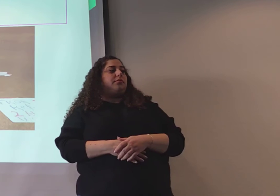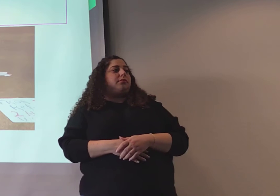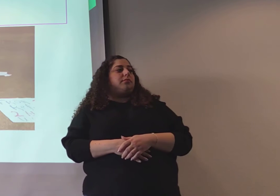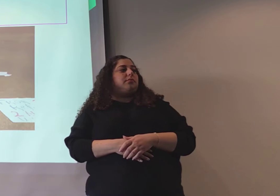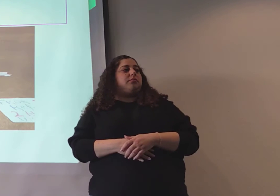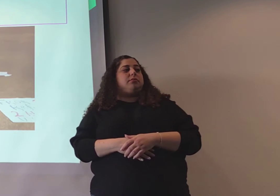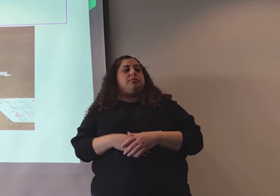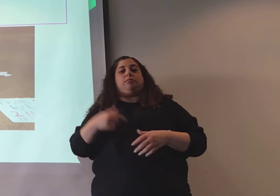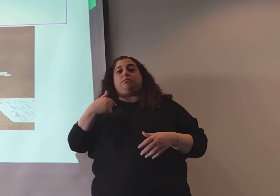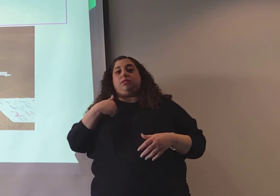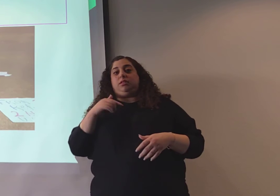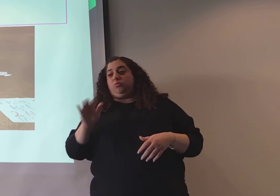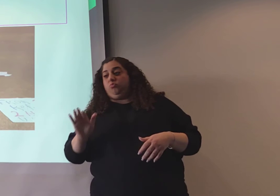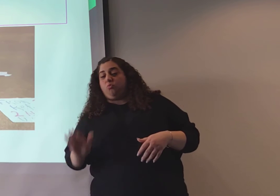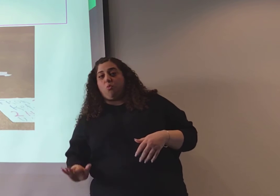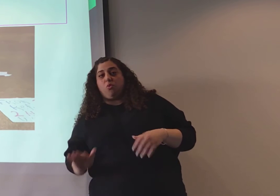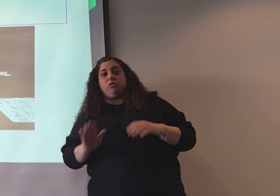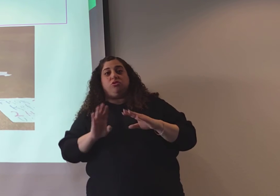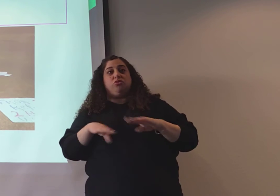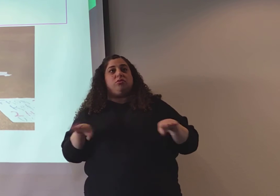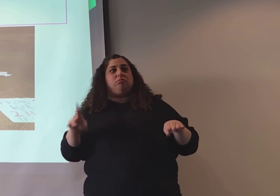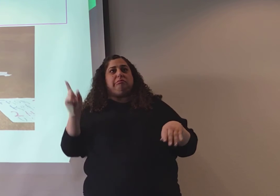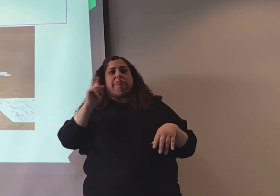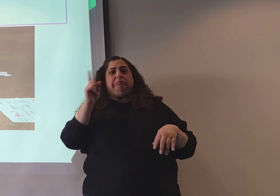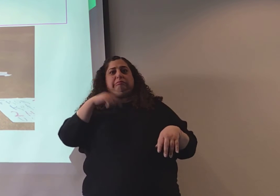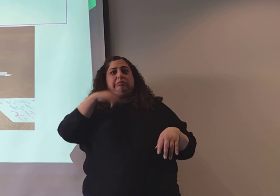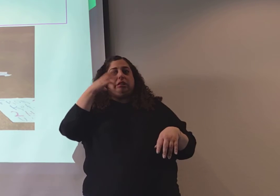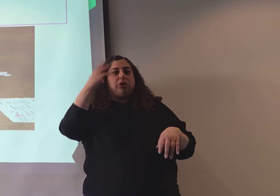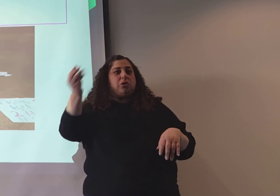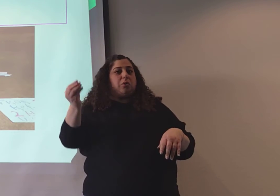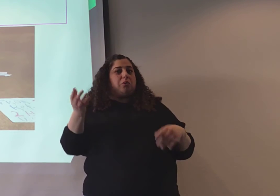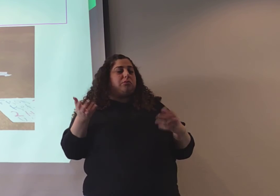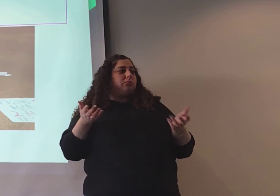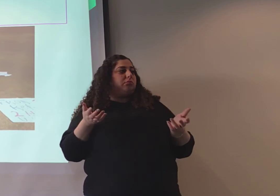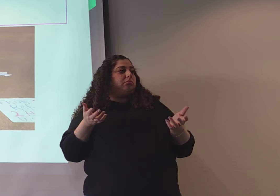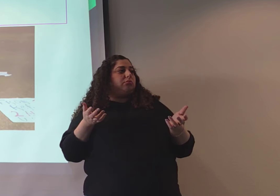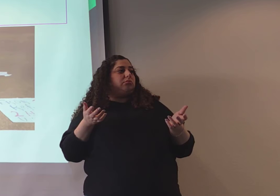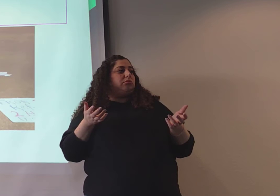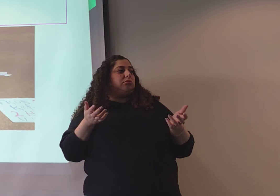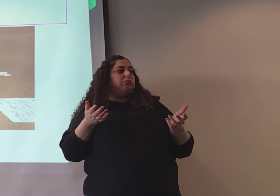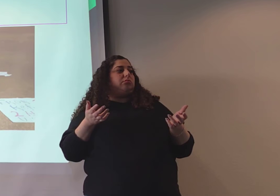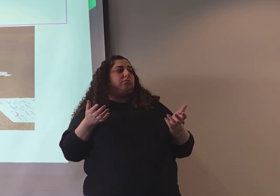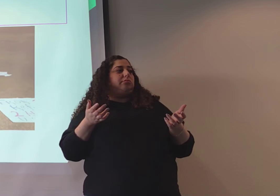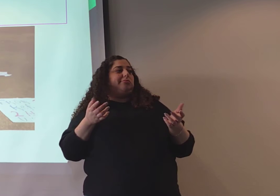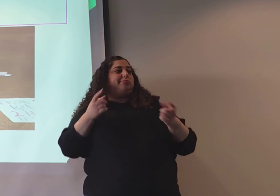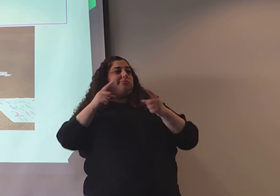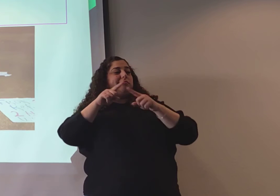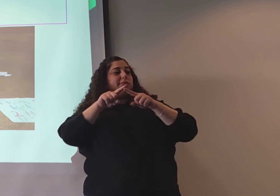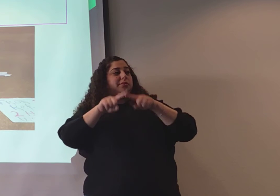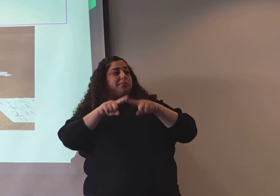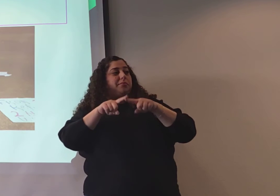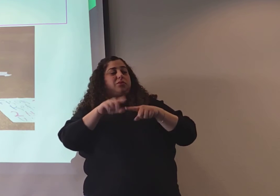Where he would go would depend on the resources that he can find.